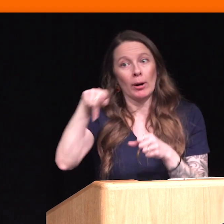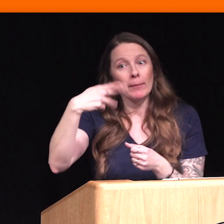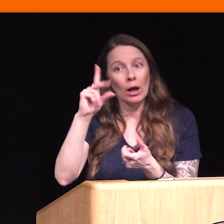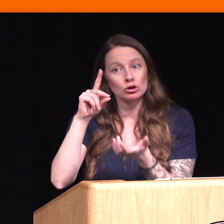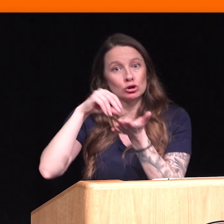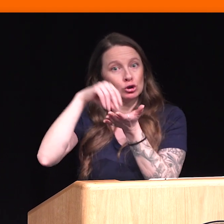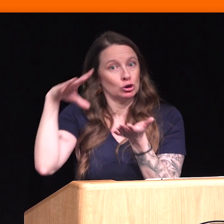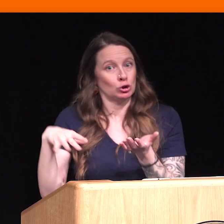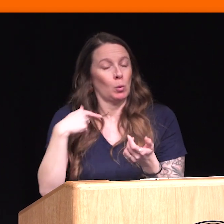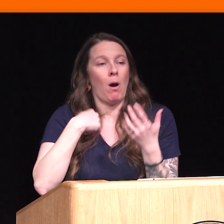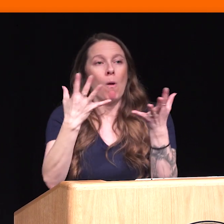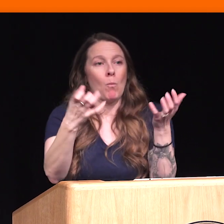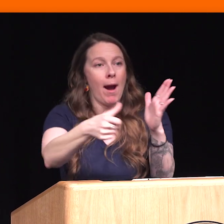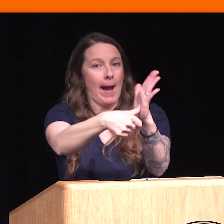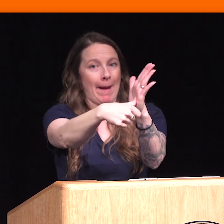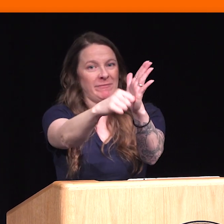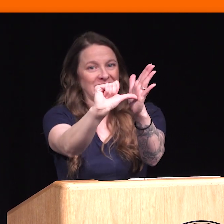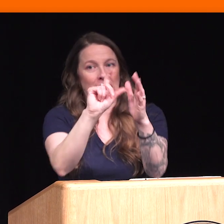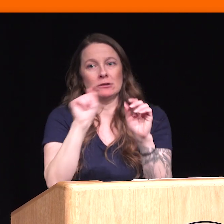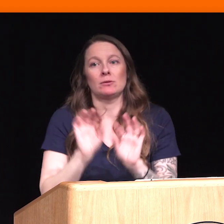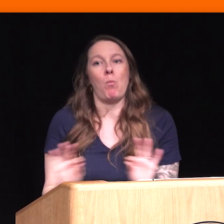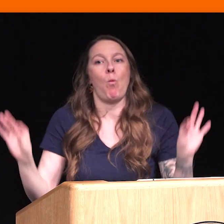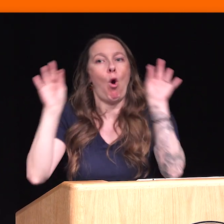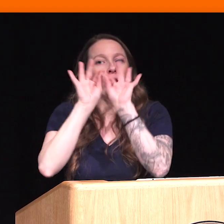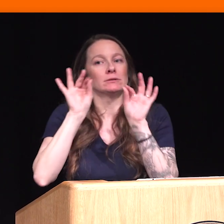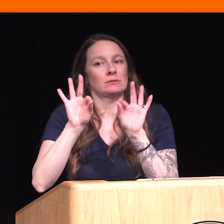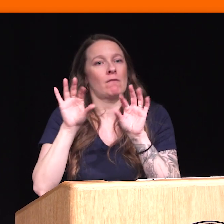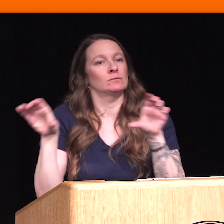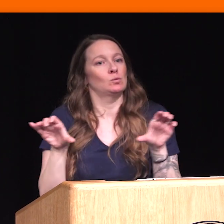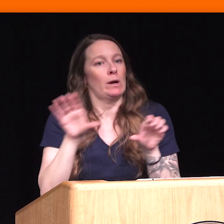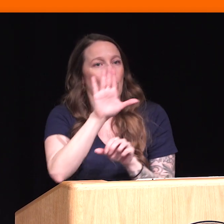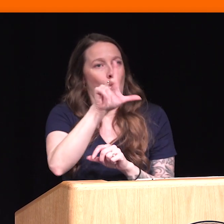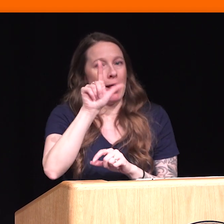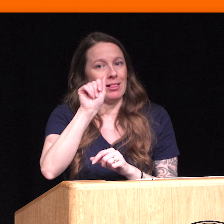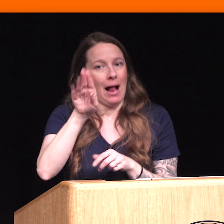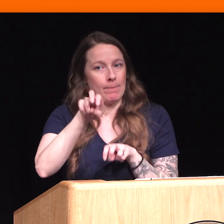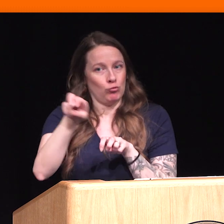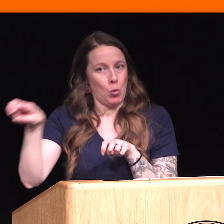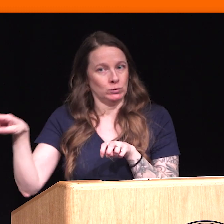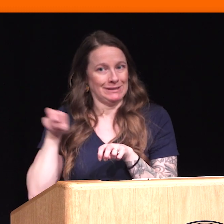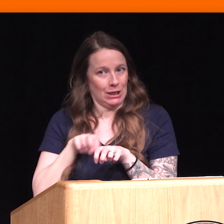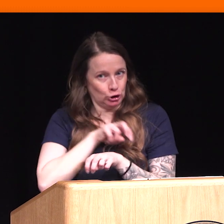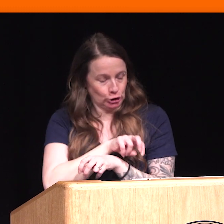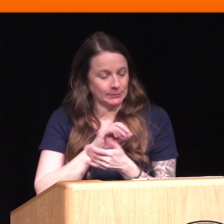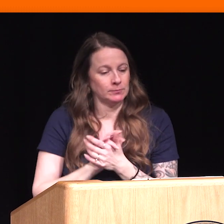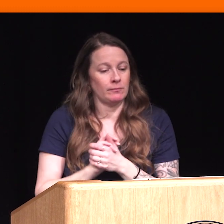So, as a first-year PhD student at the University of Rochester, and for anyone, I really want to emphasize how important